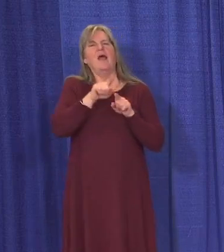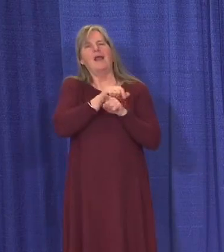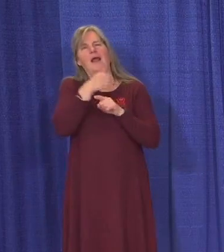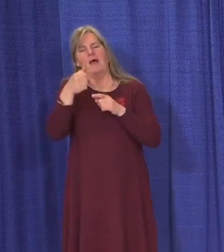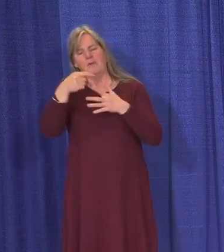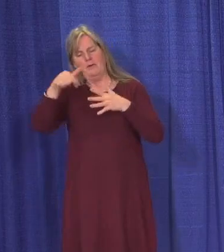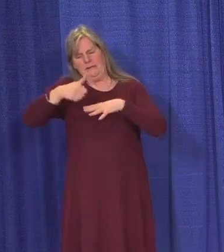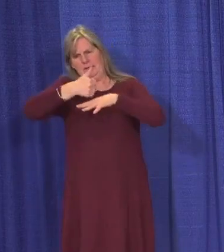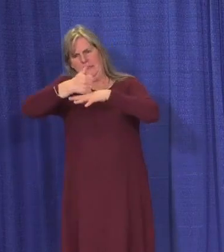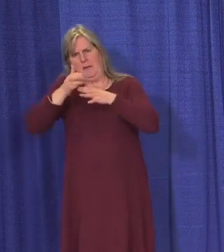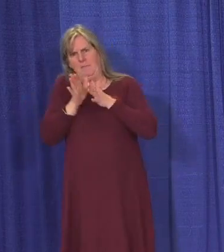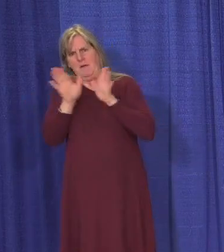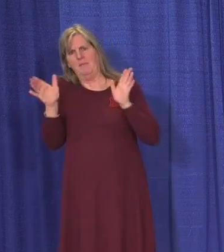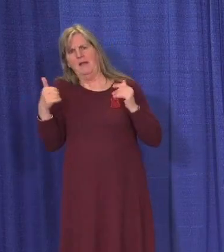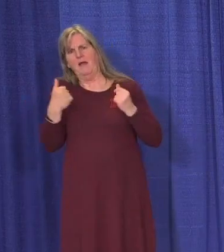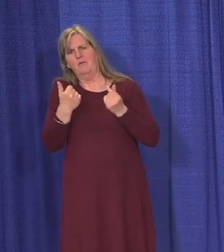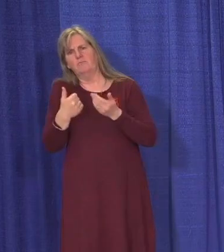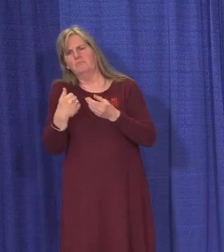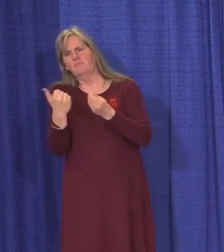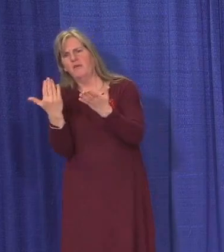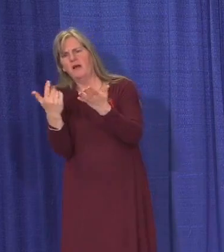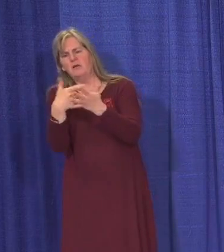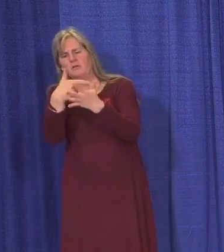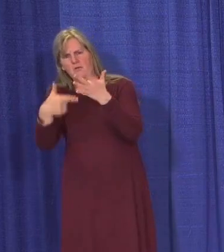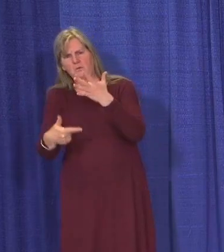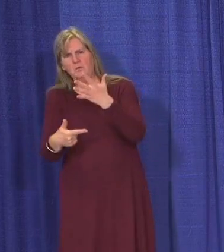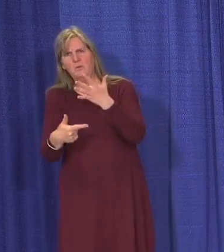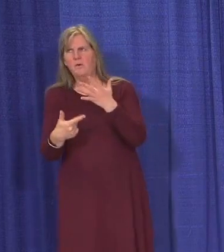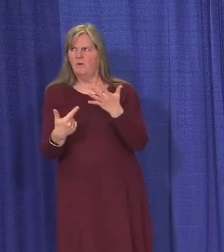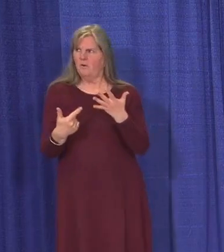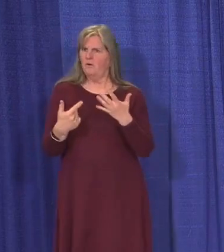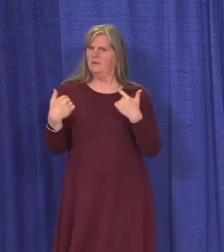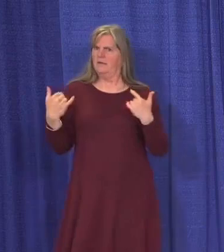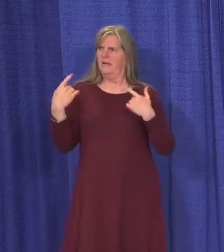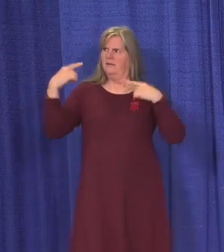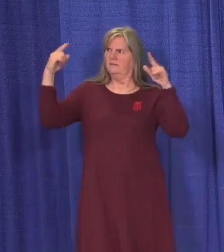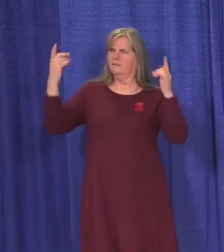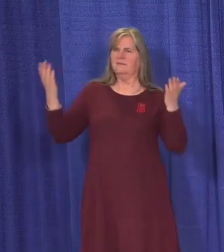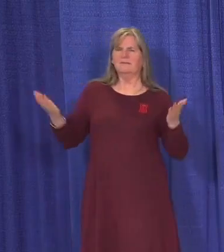together. Vaccine is now a reality and is